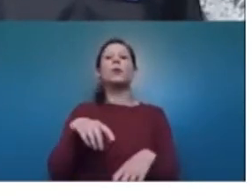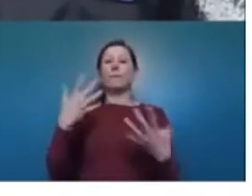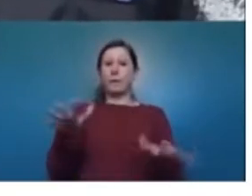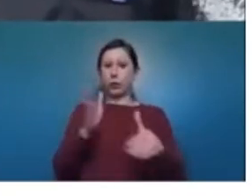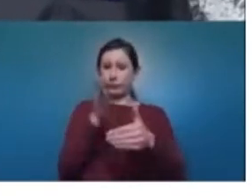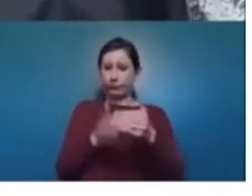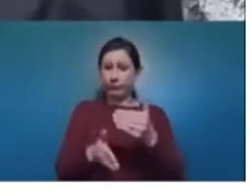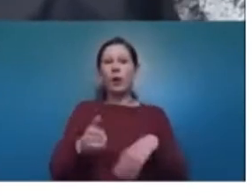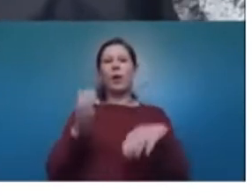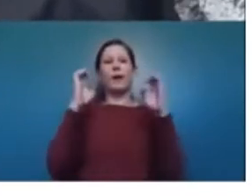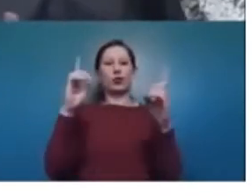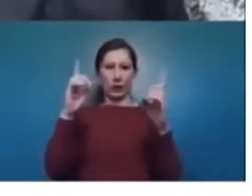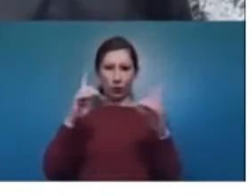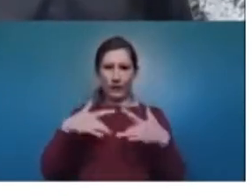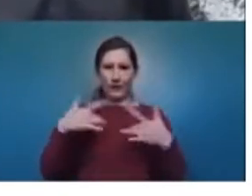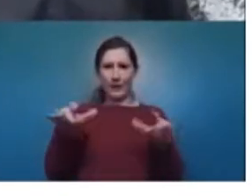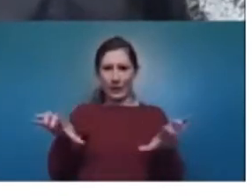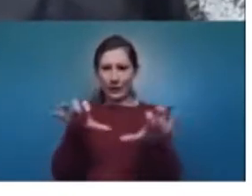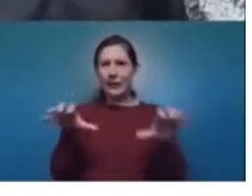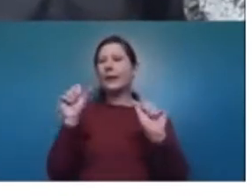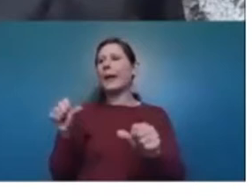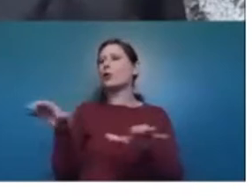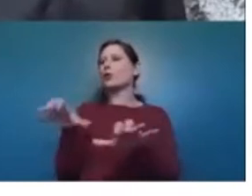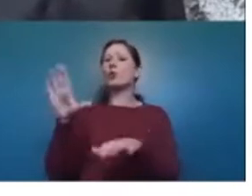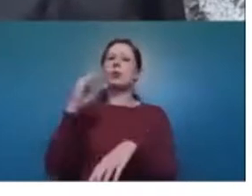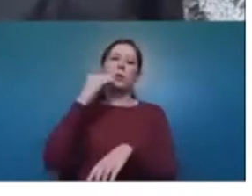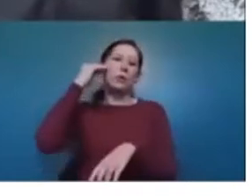educational activity that can be completed at home after the session is over.